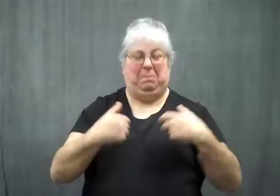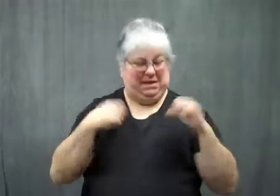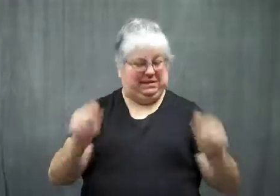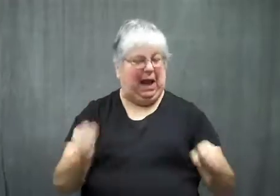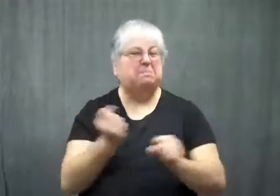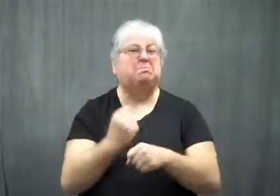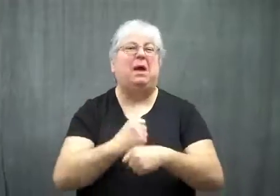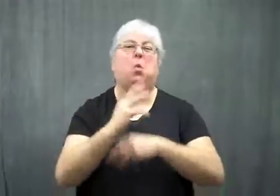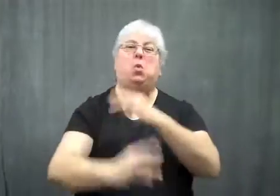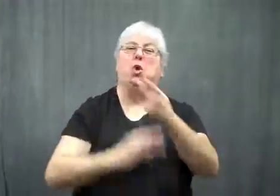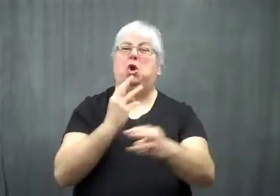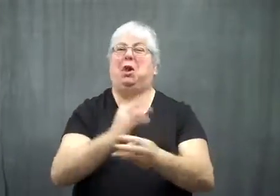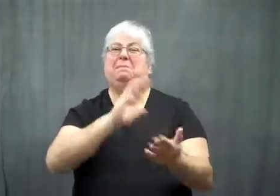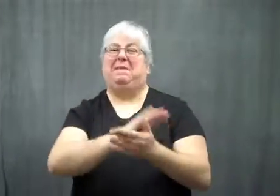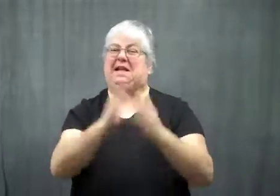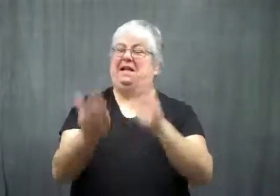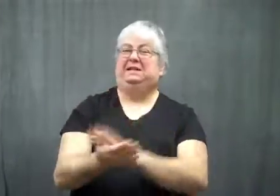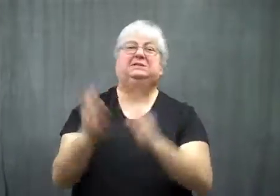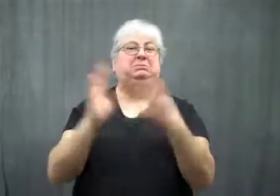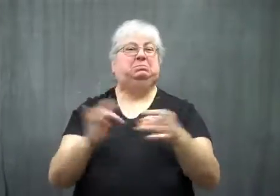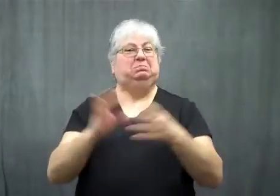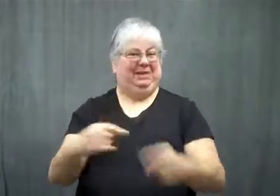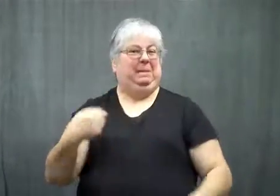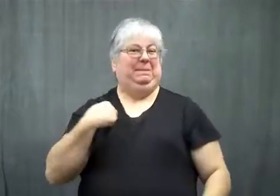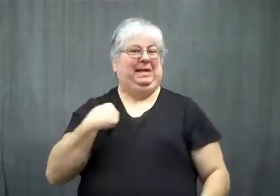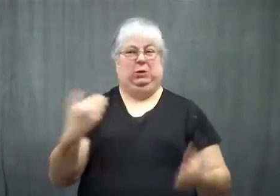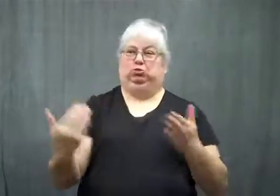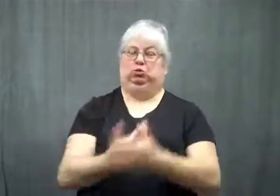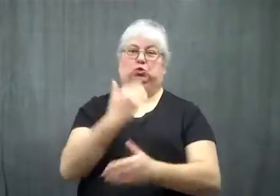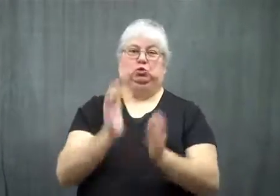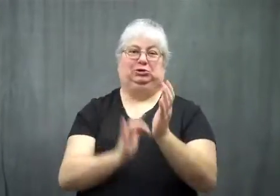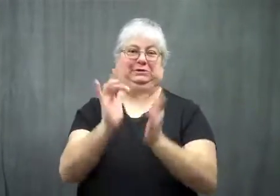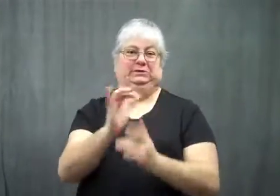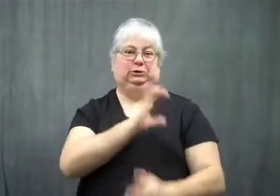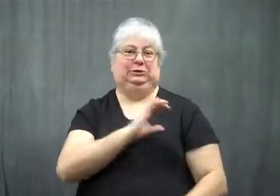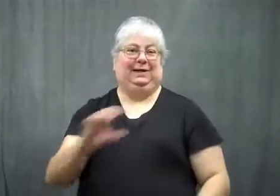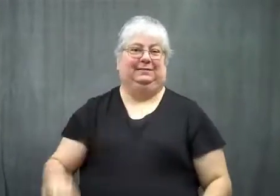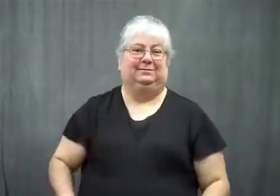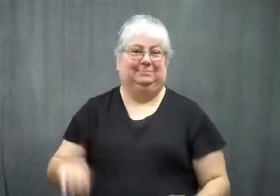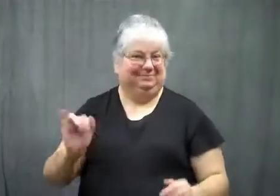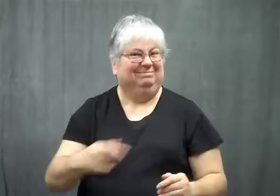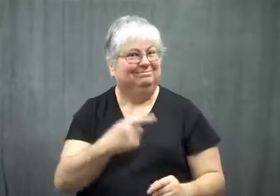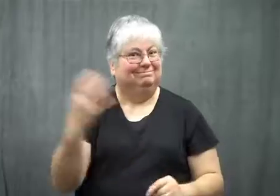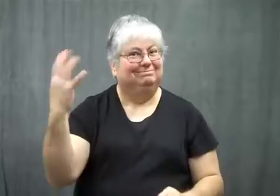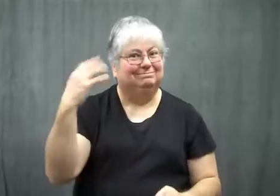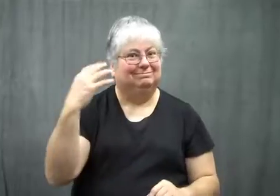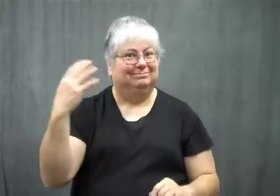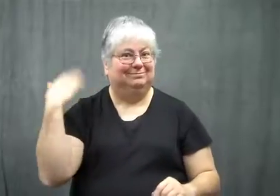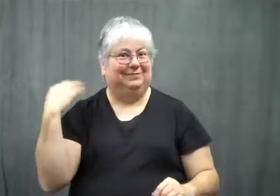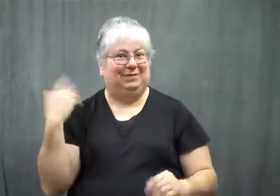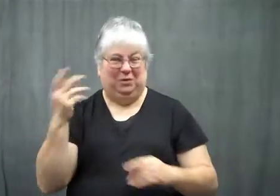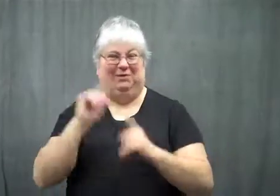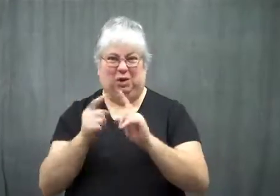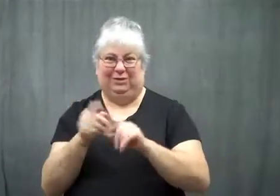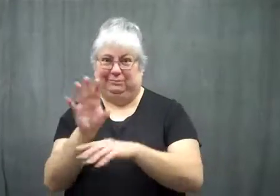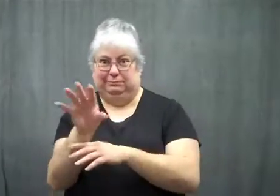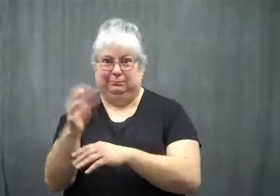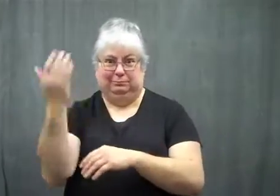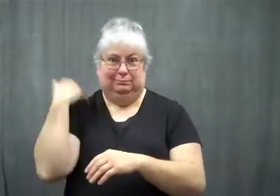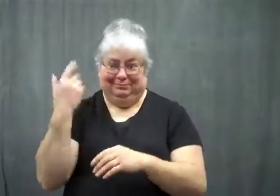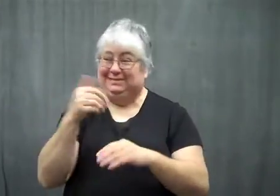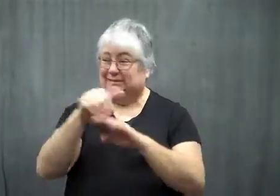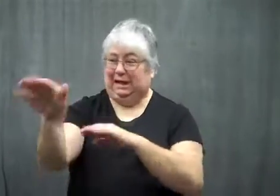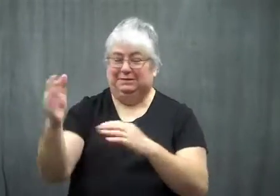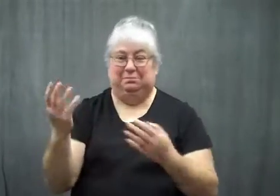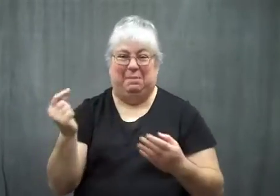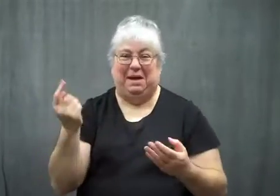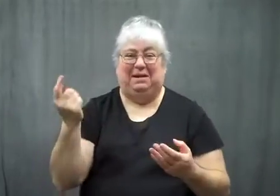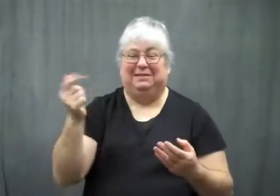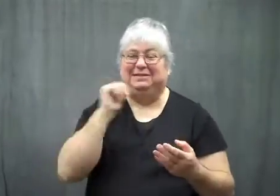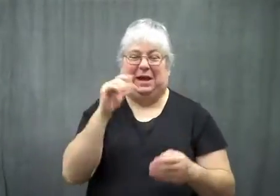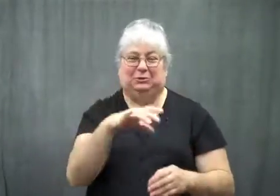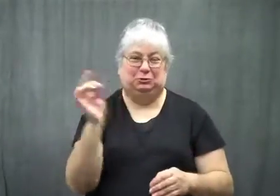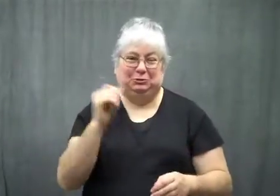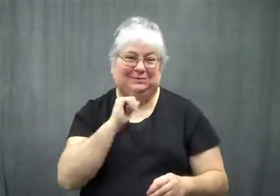and that he could bring world peace. He also said he was the new Jesus Christ.